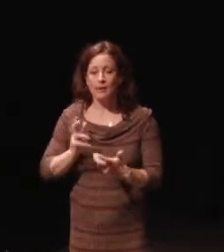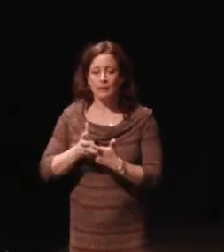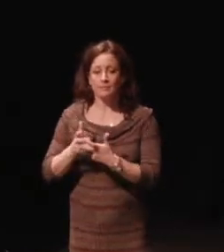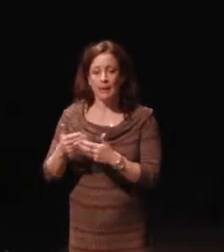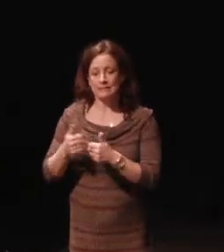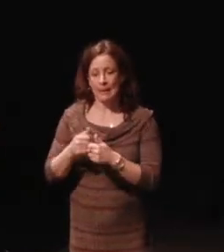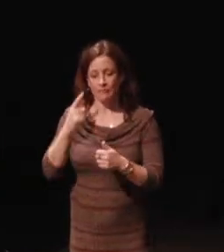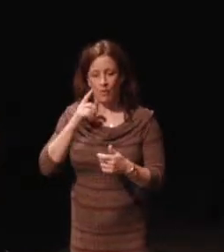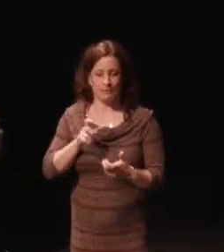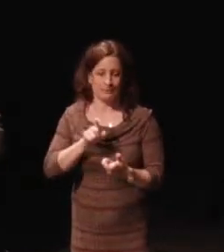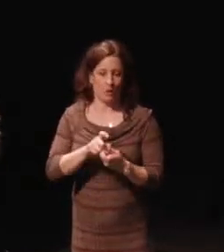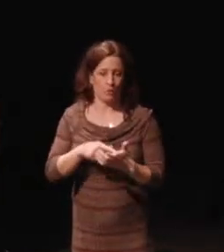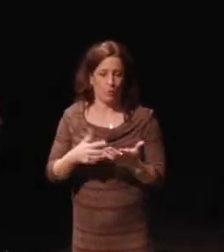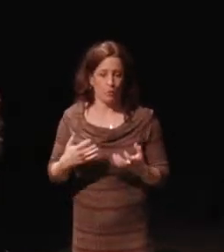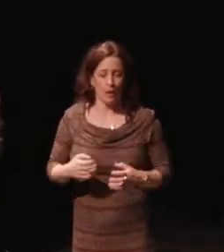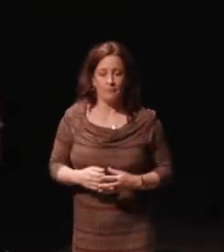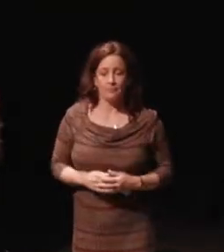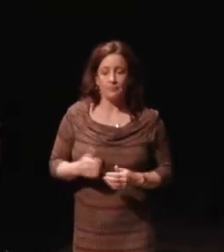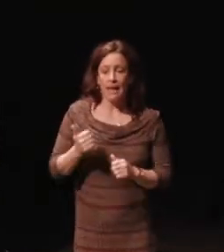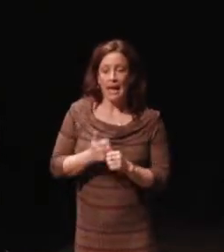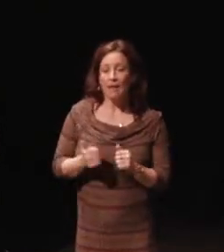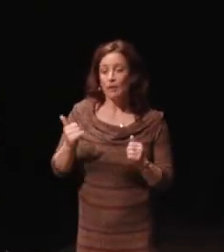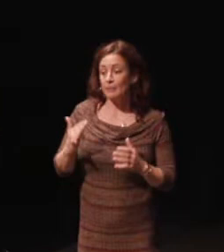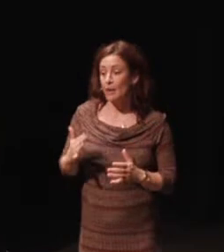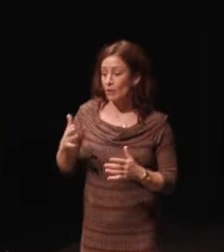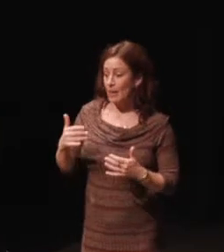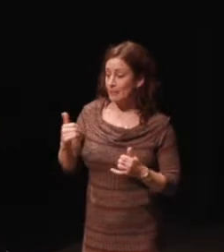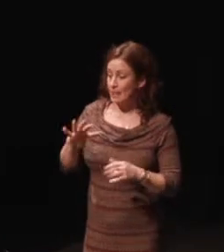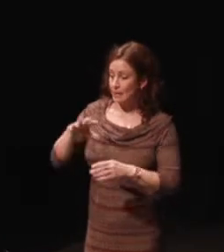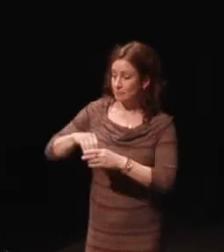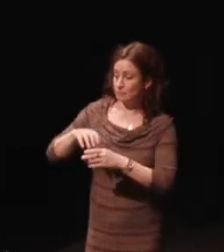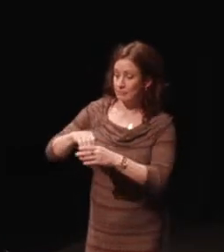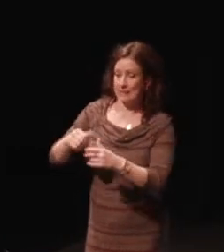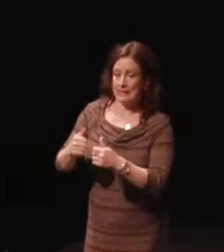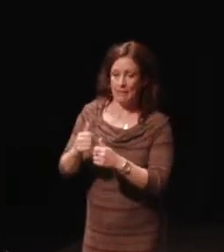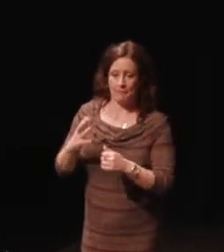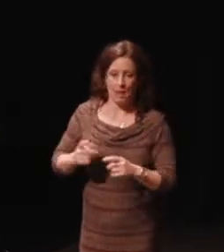Now, every player that plays the game, has to accomplish the same goal.